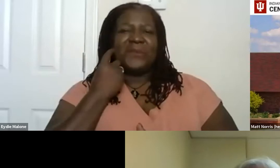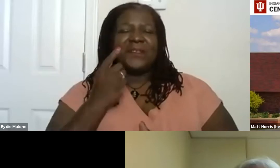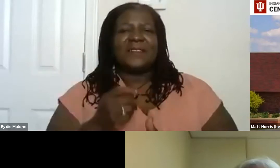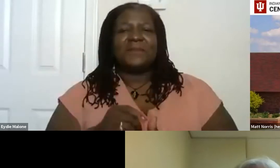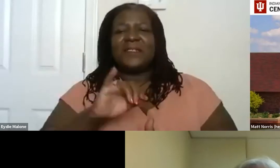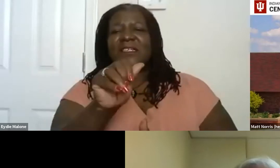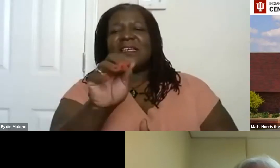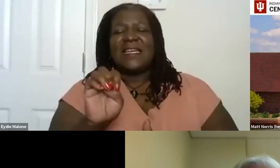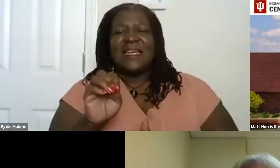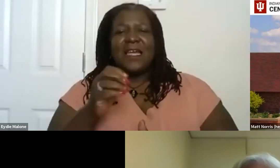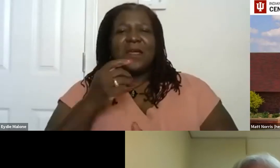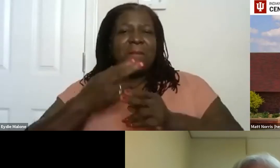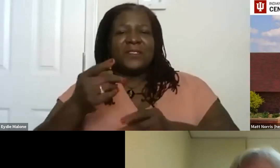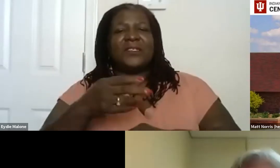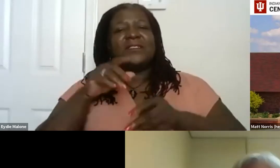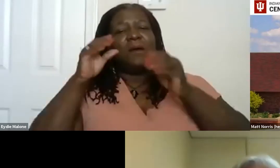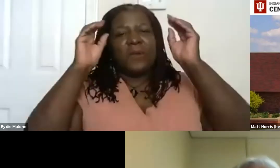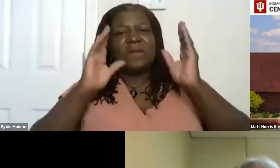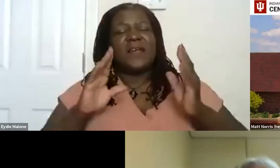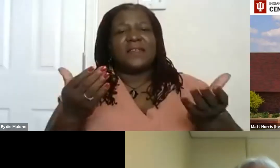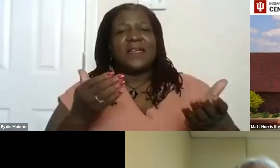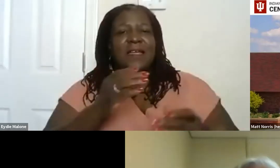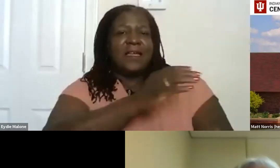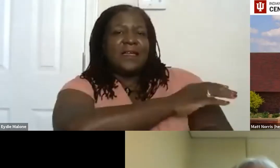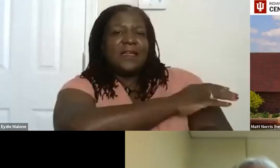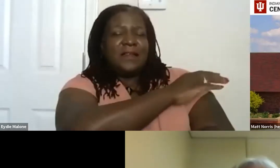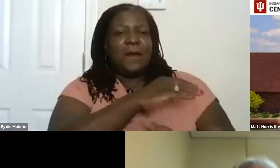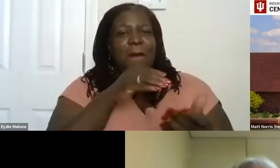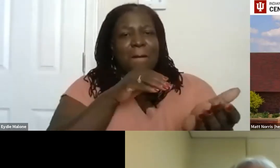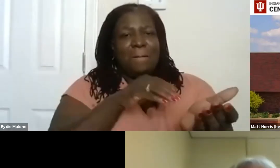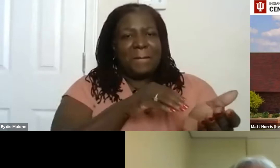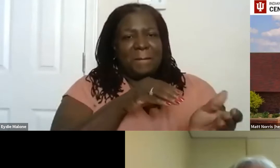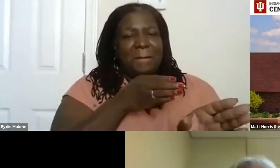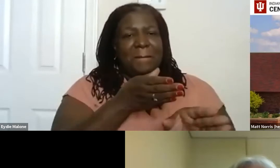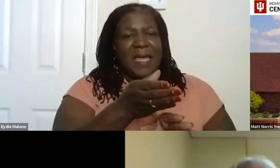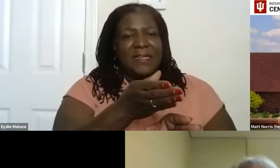medicine and clinical pediatrics at the IU, Indiana University School of Medicine. And